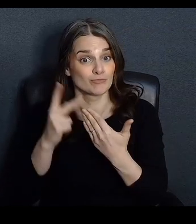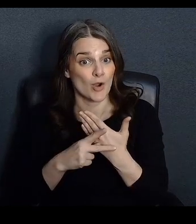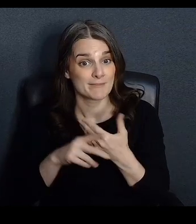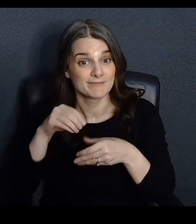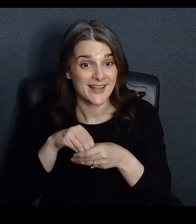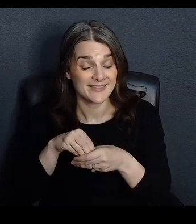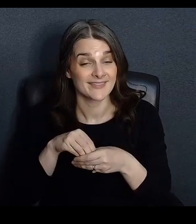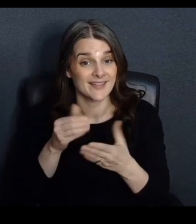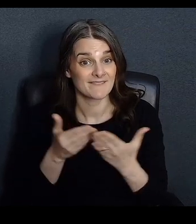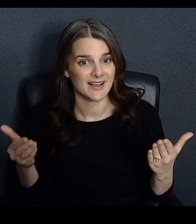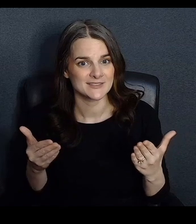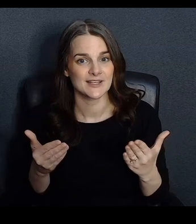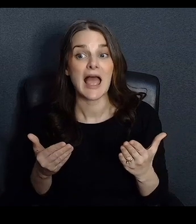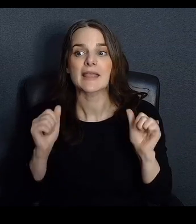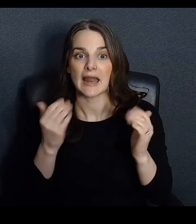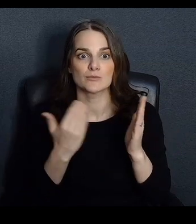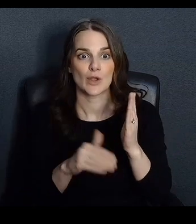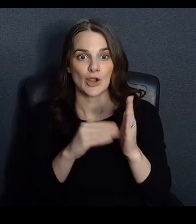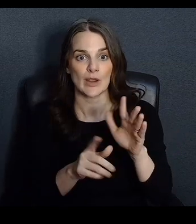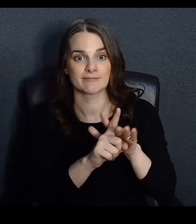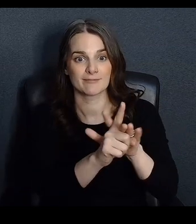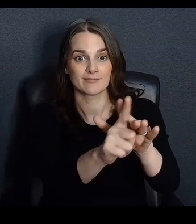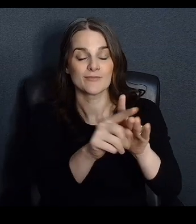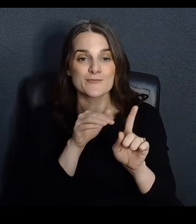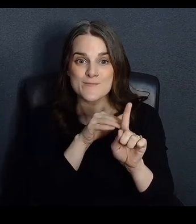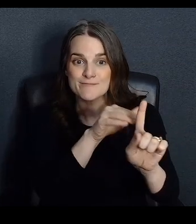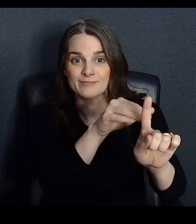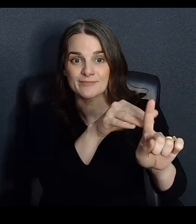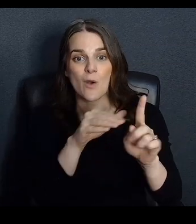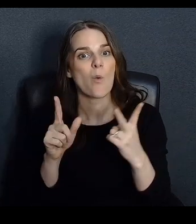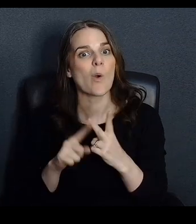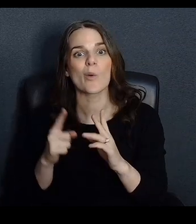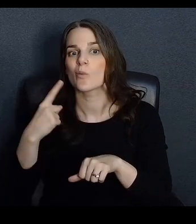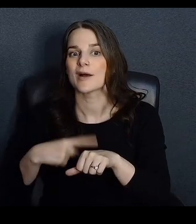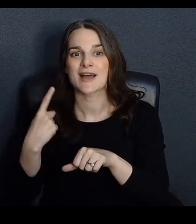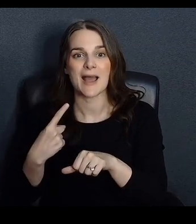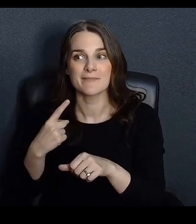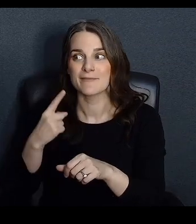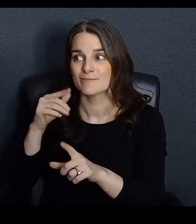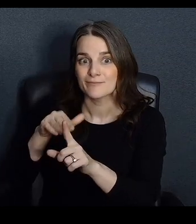It can be recurring reminders, it can be a one-time reminder for, oh, it's so-and-so's birthday today.